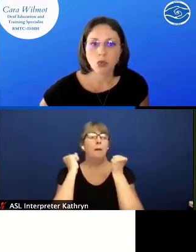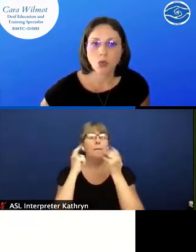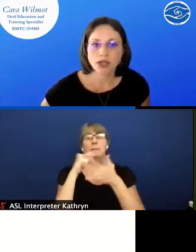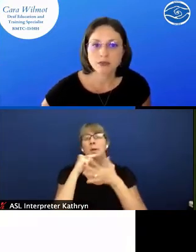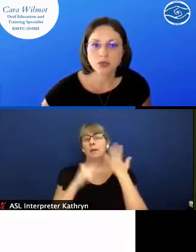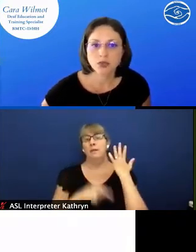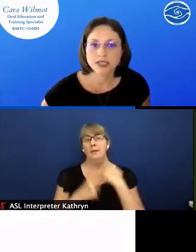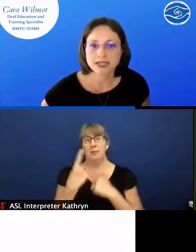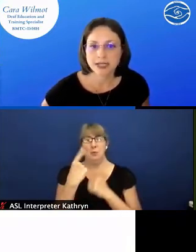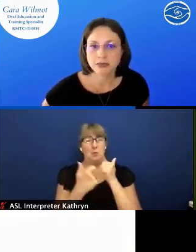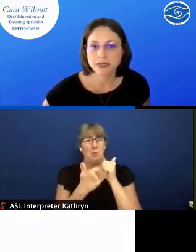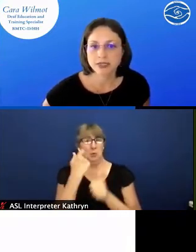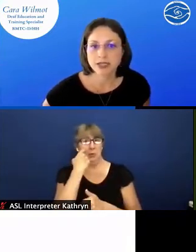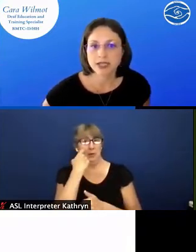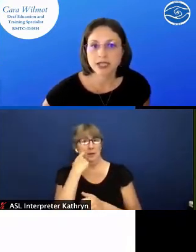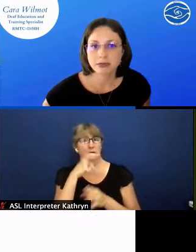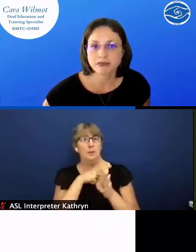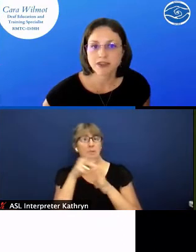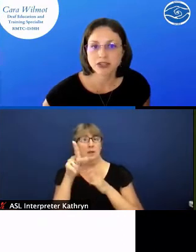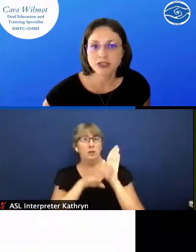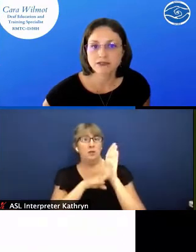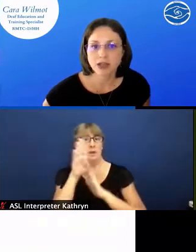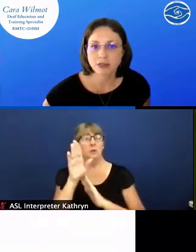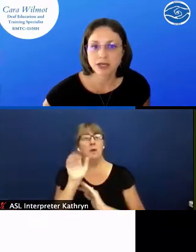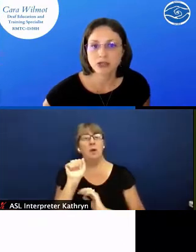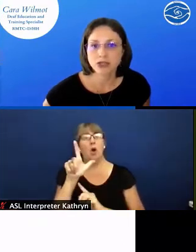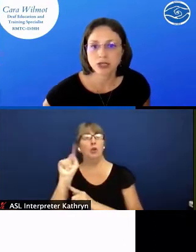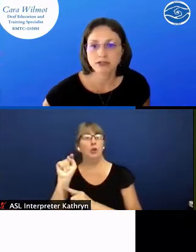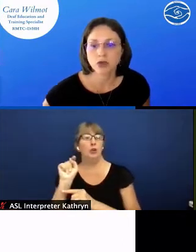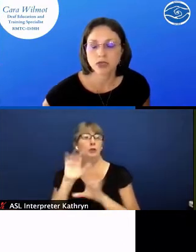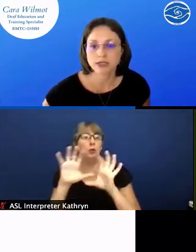One of the most recent examples is the professional development alternative courses.